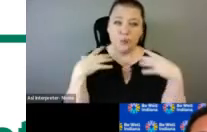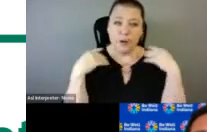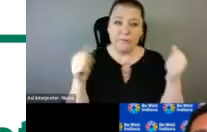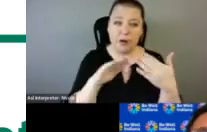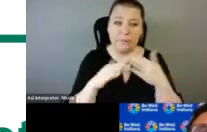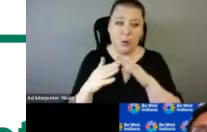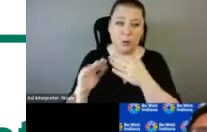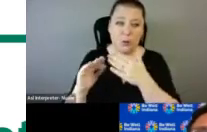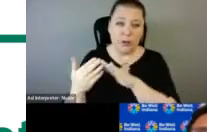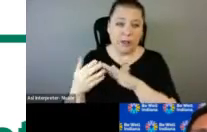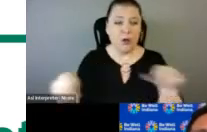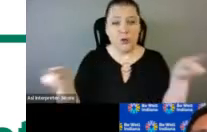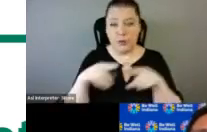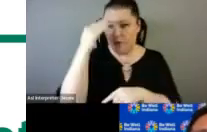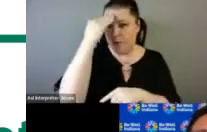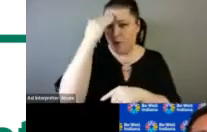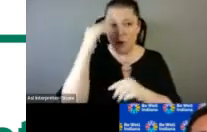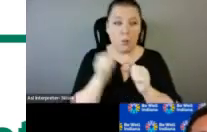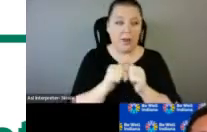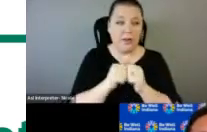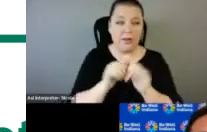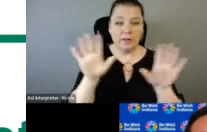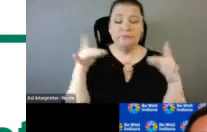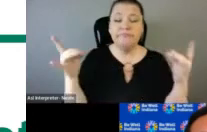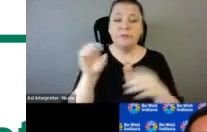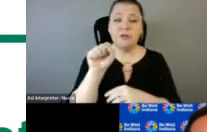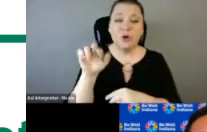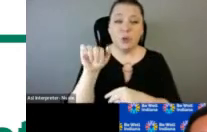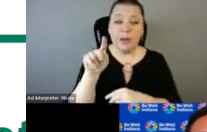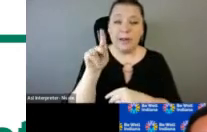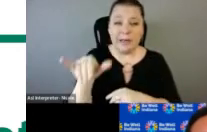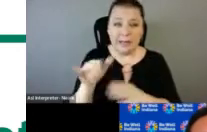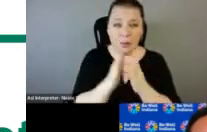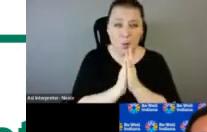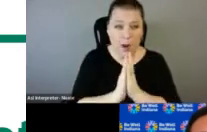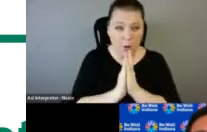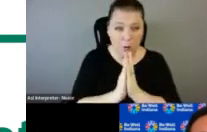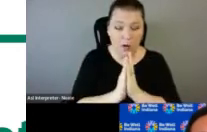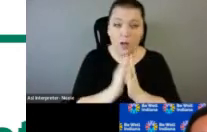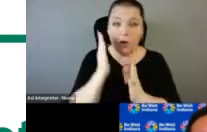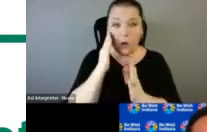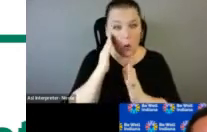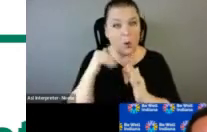Serenity Prayer. And so, you know, a lot of times in the role of overseeing an entire state